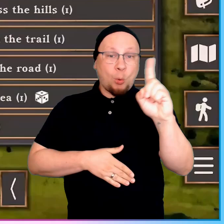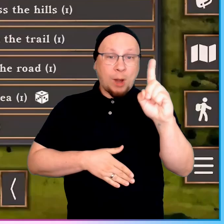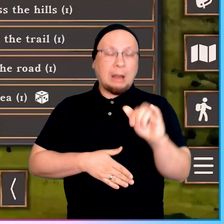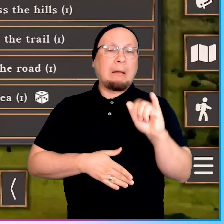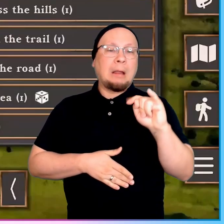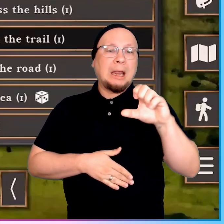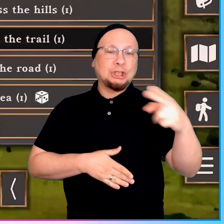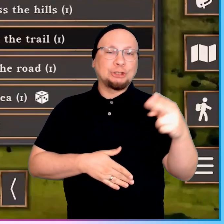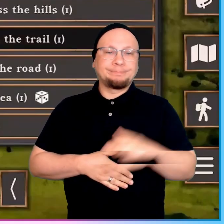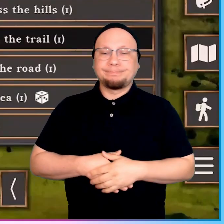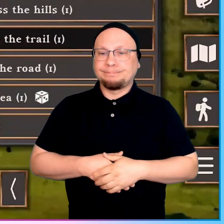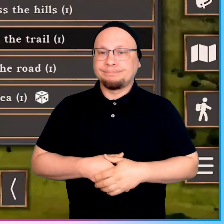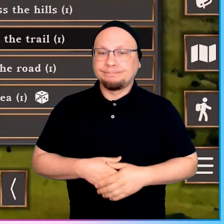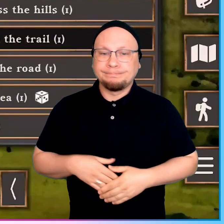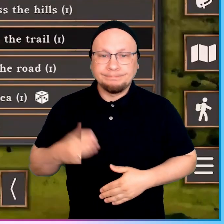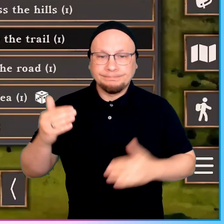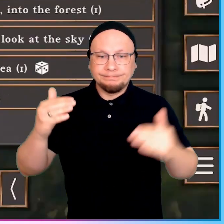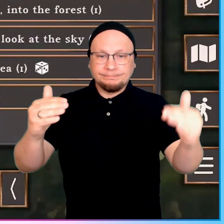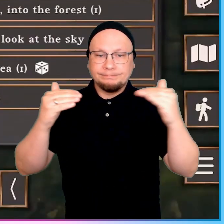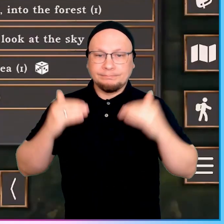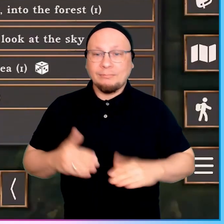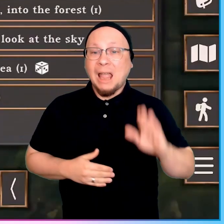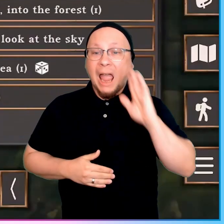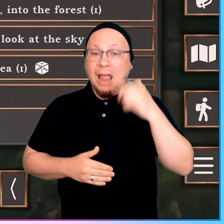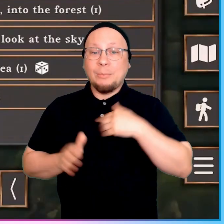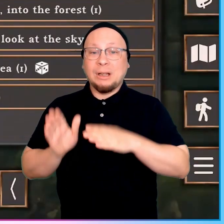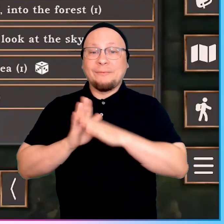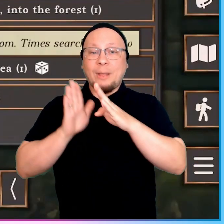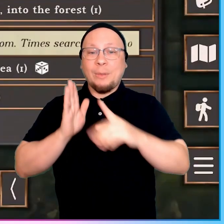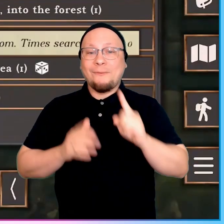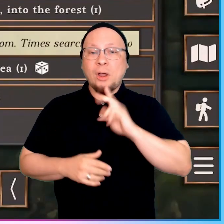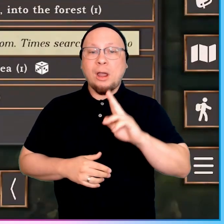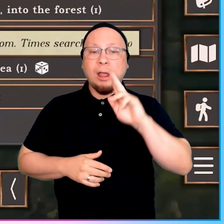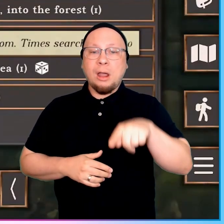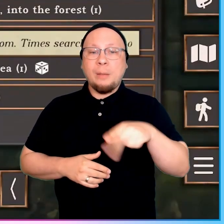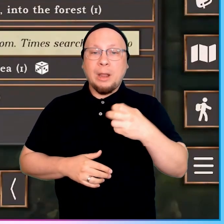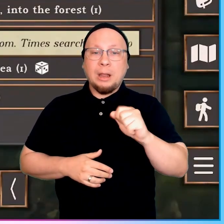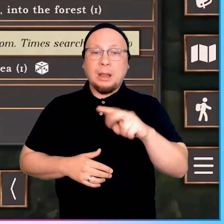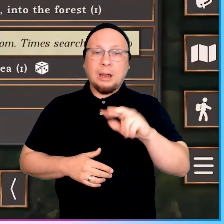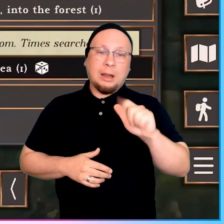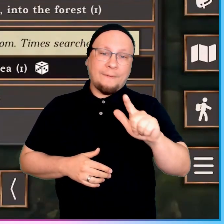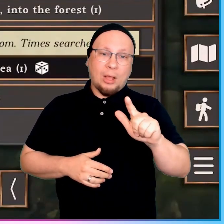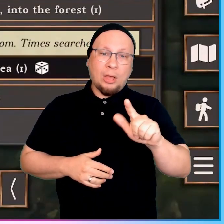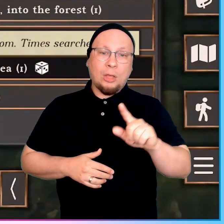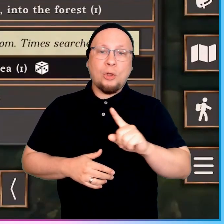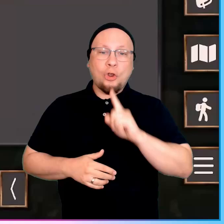Hi! I’m the developer of Upheaval, a text-based, open-world, roguelike adventure where you can